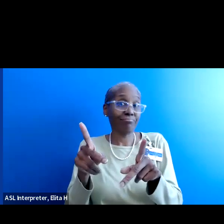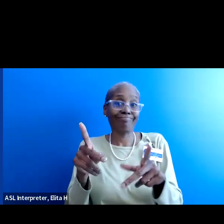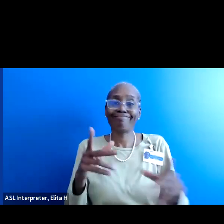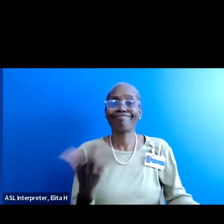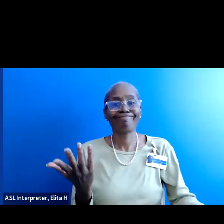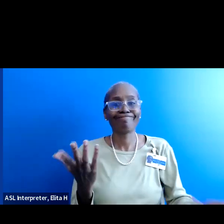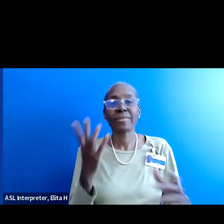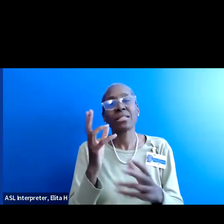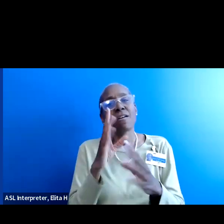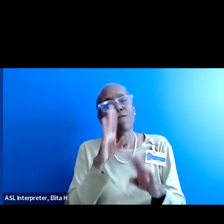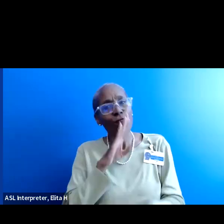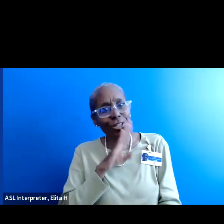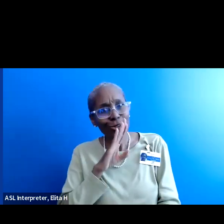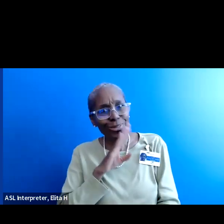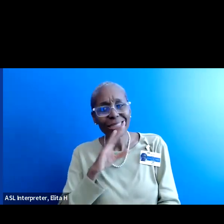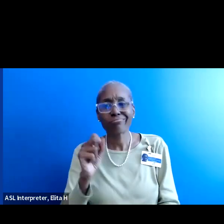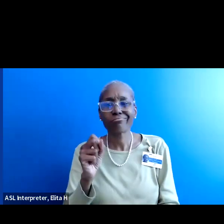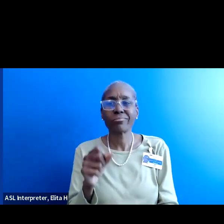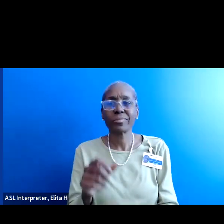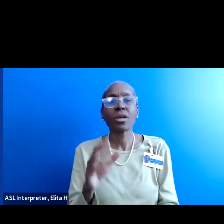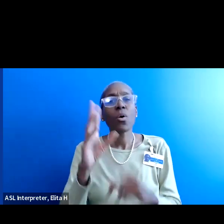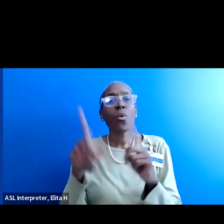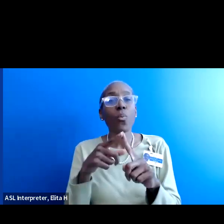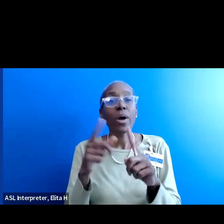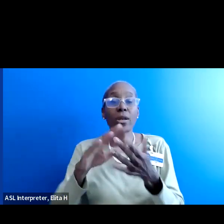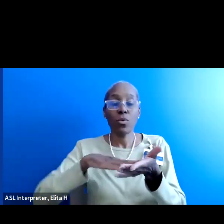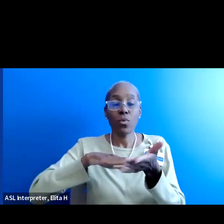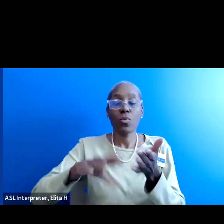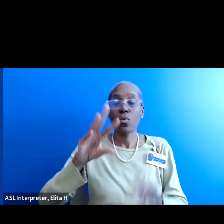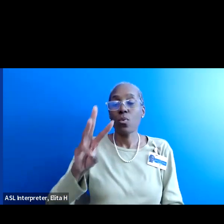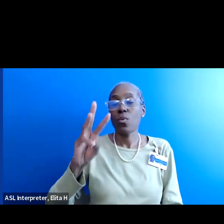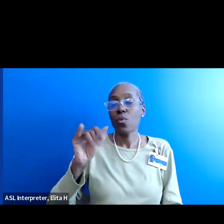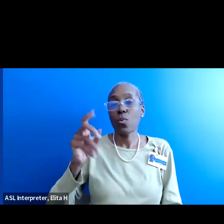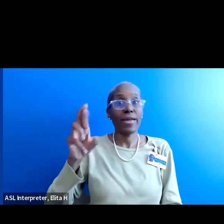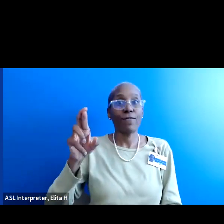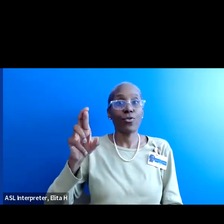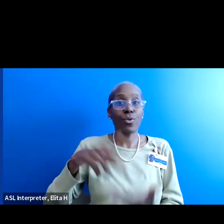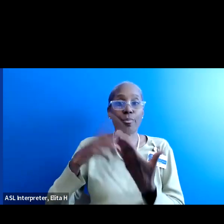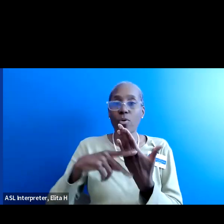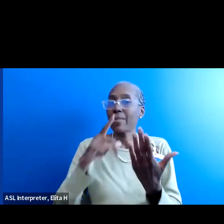It is really frustrating when the waiver programs don't have enough hours to meet care needs.